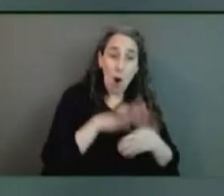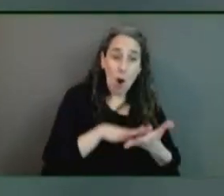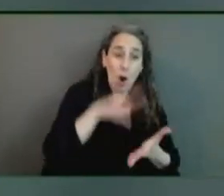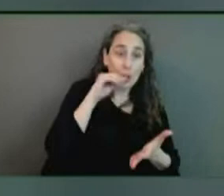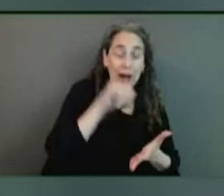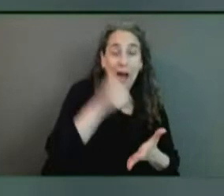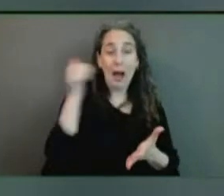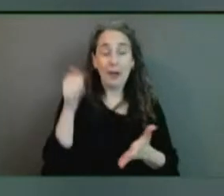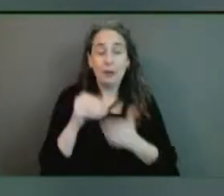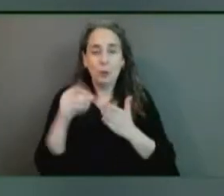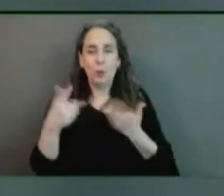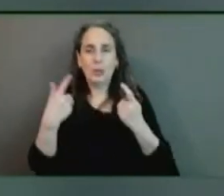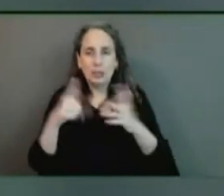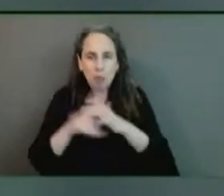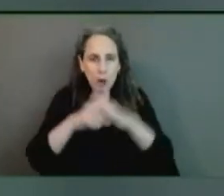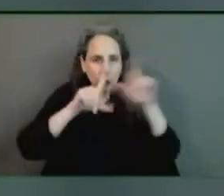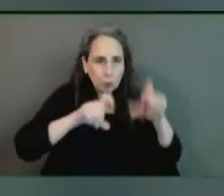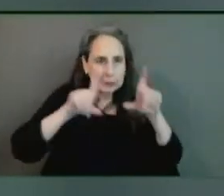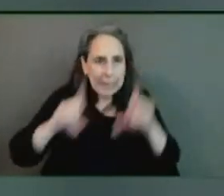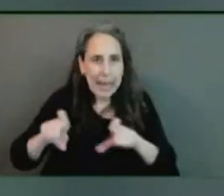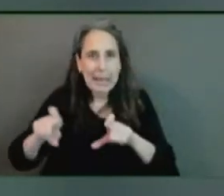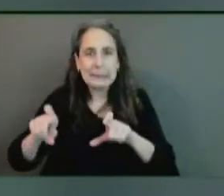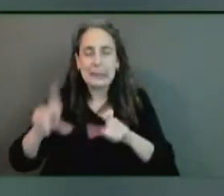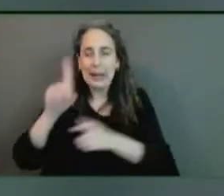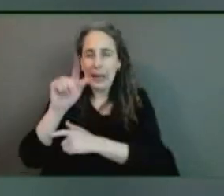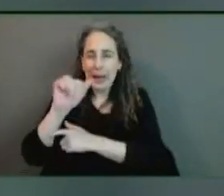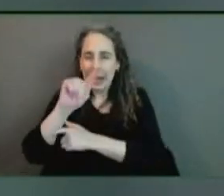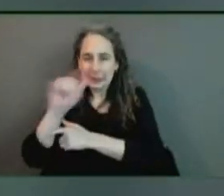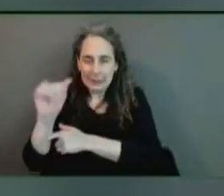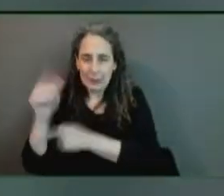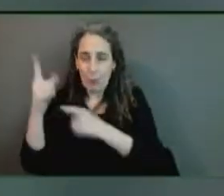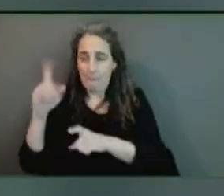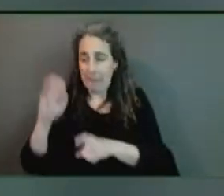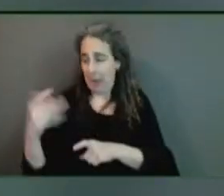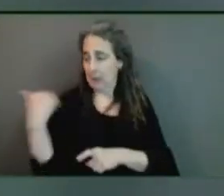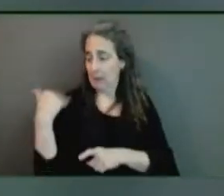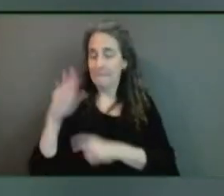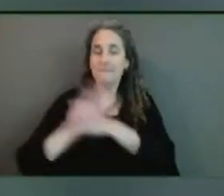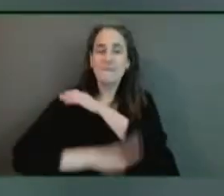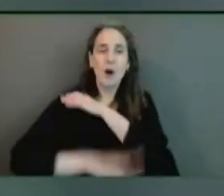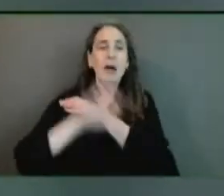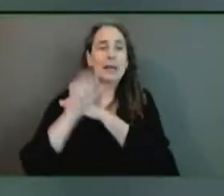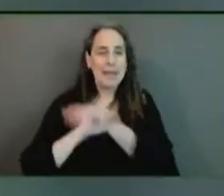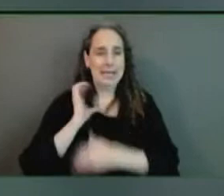our early learners, and many others showed us that when we started to pull our data and